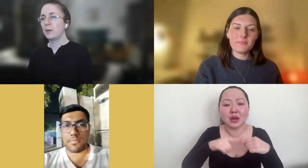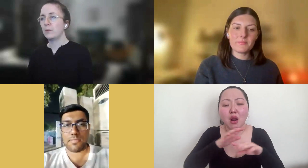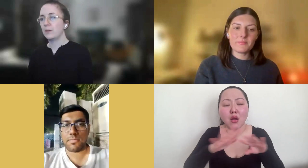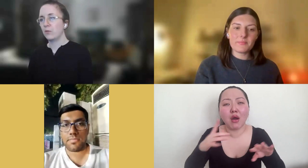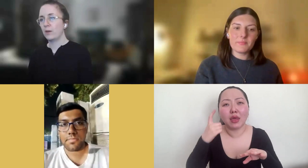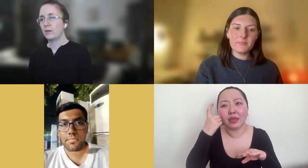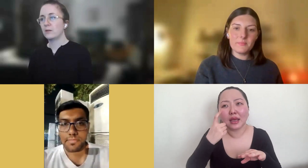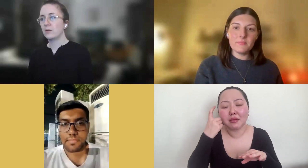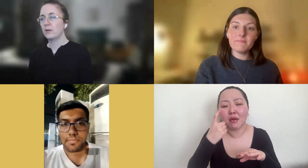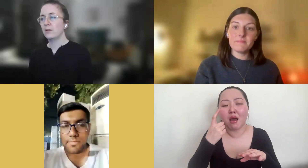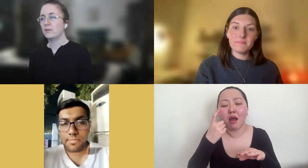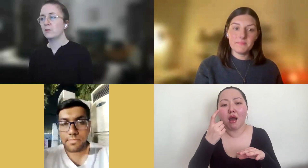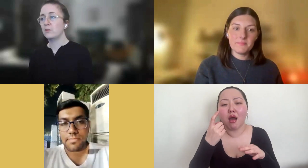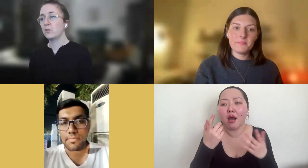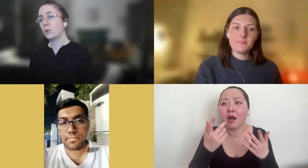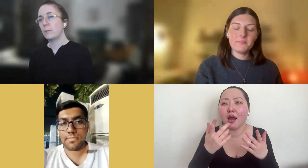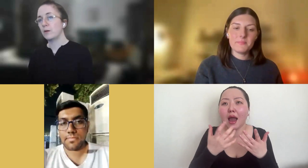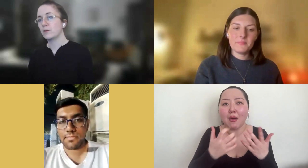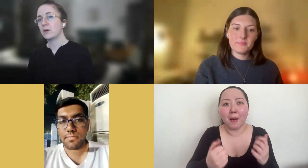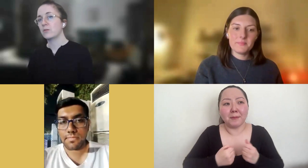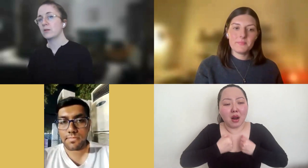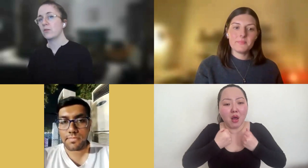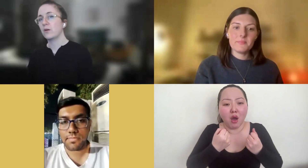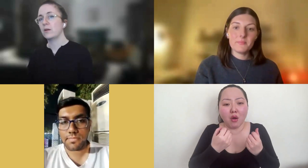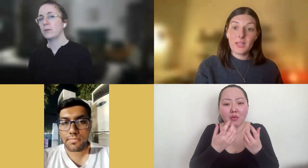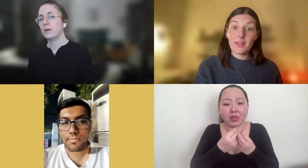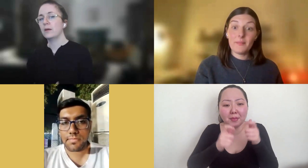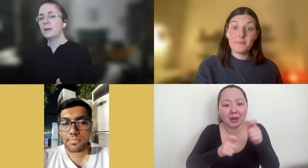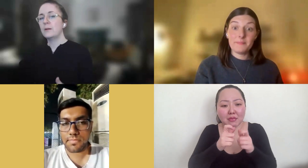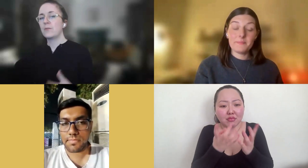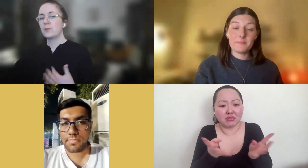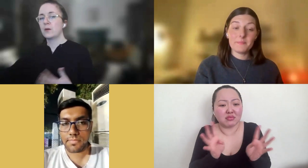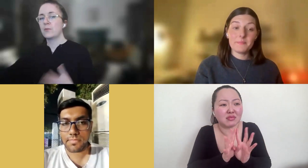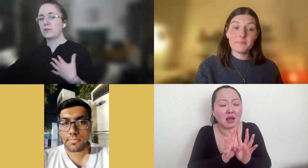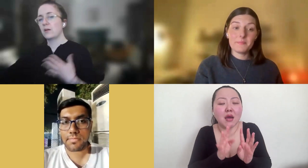other people in the space. And sometimes you want to be by yourself, and that s fine. Sometimes it